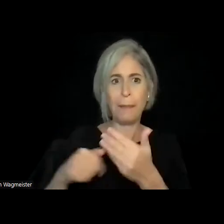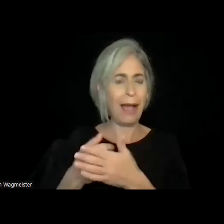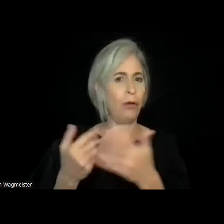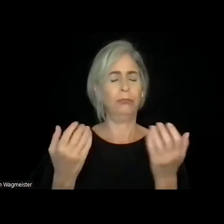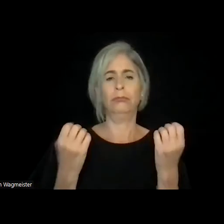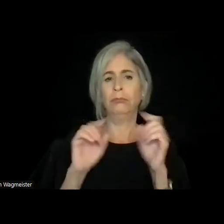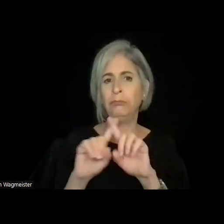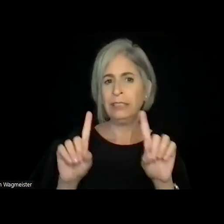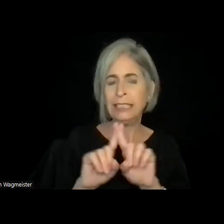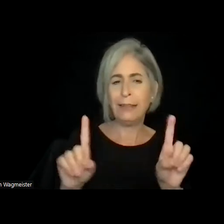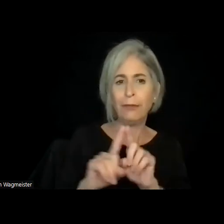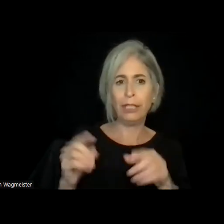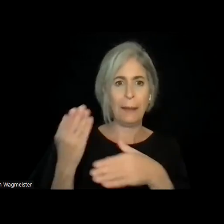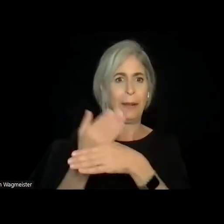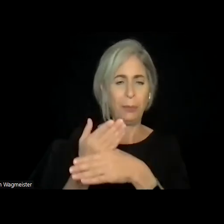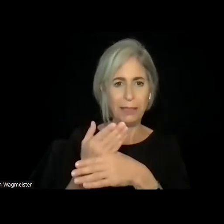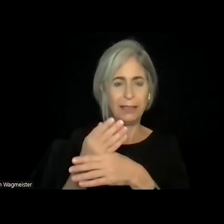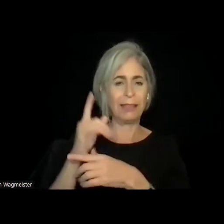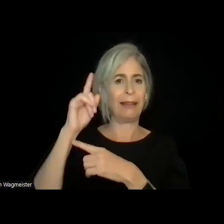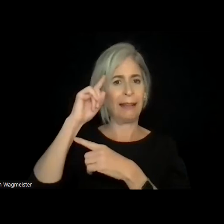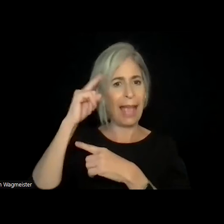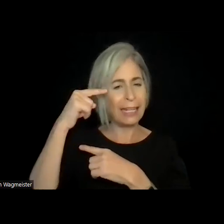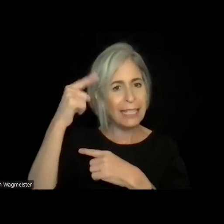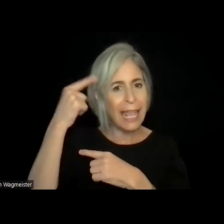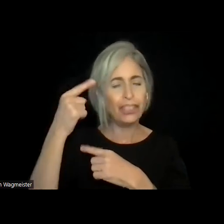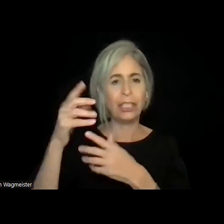of disability, not one, but many, the R D2 center, typically we